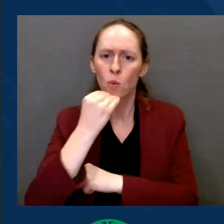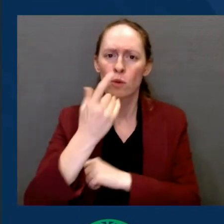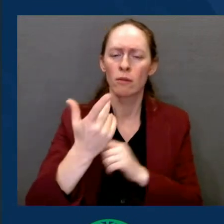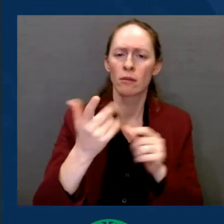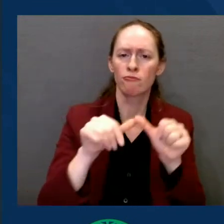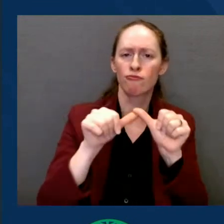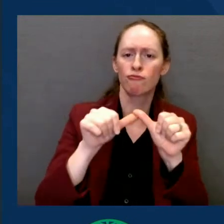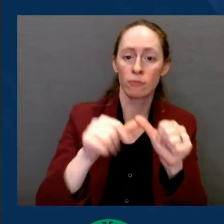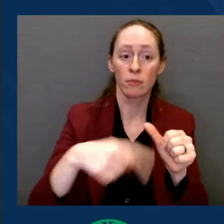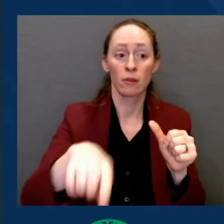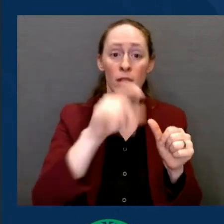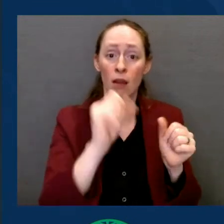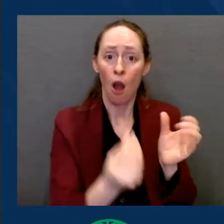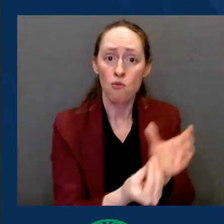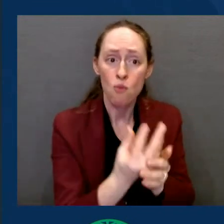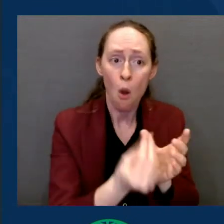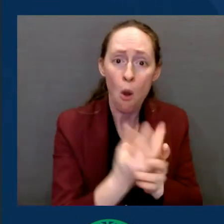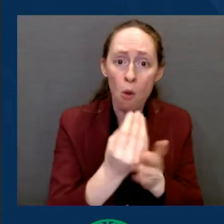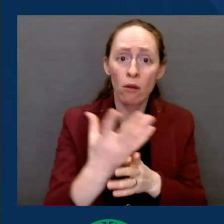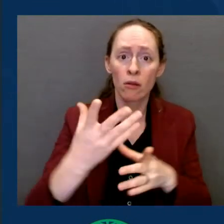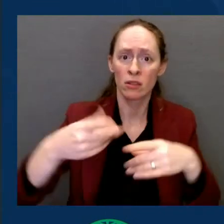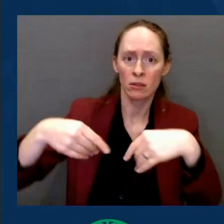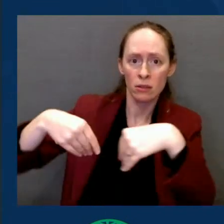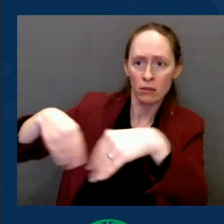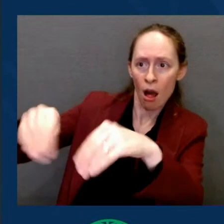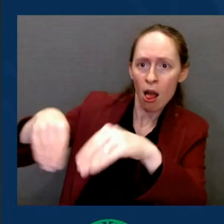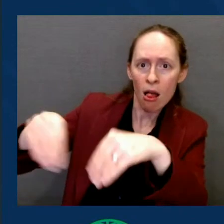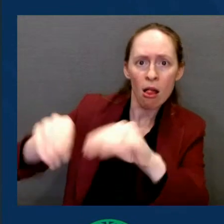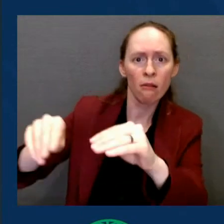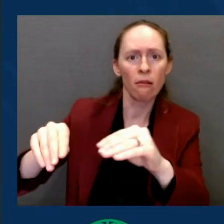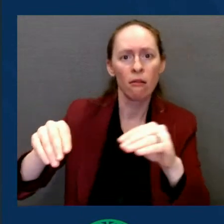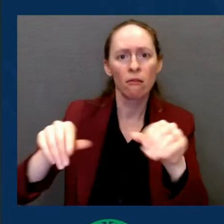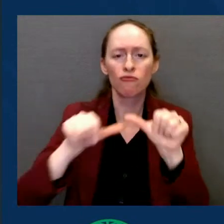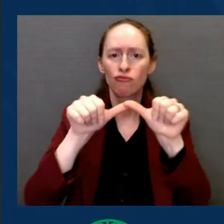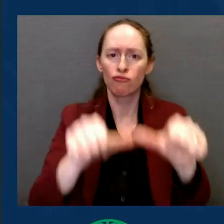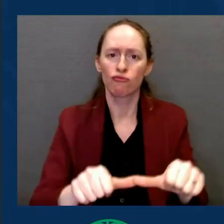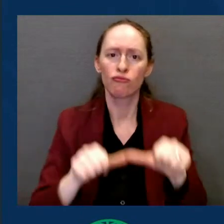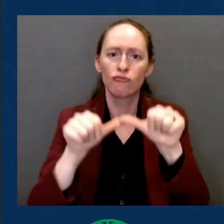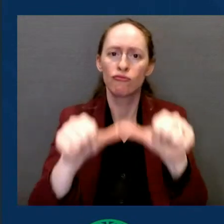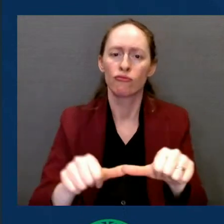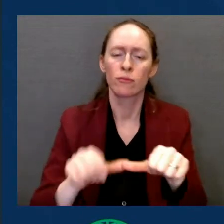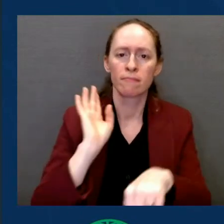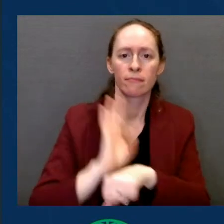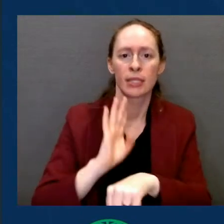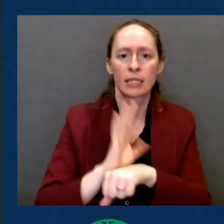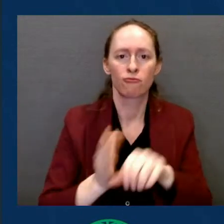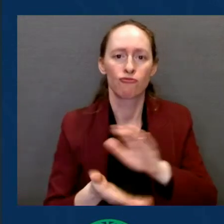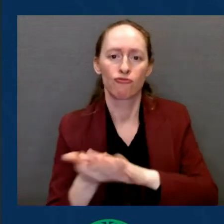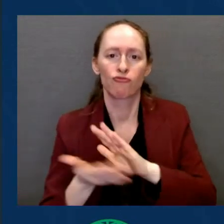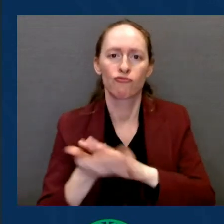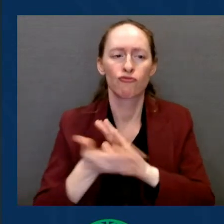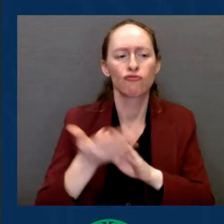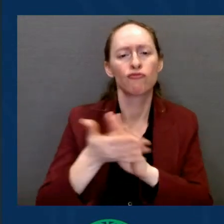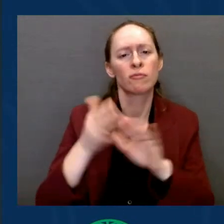that will promote sustainable food security, like irrigation, roads, grain storage, and so much more.